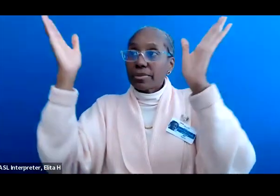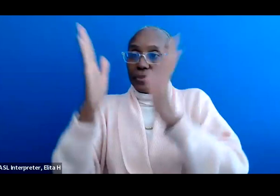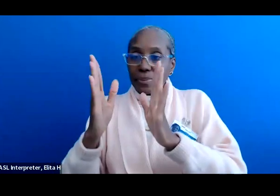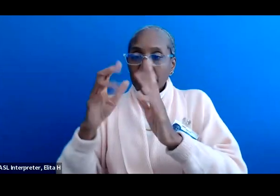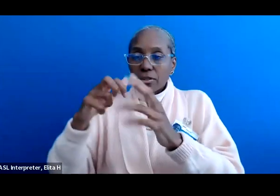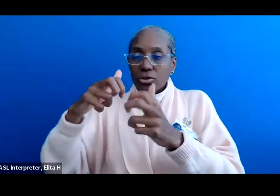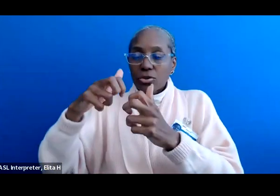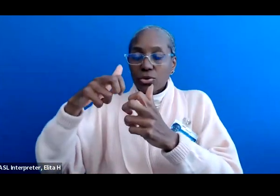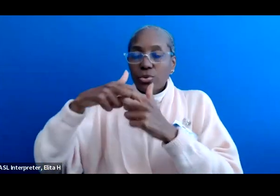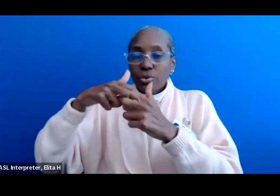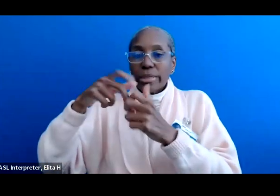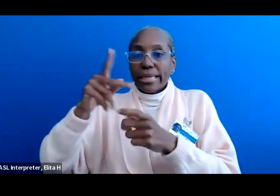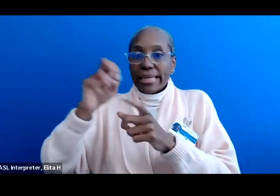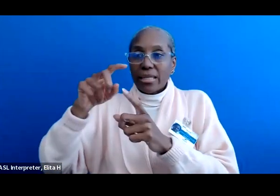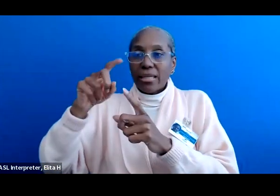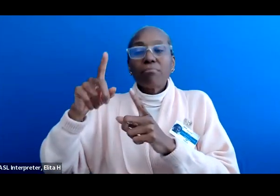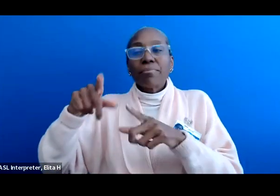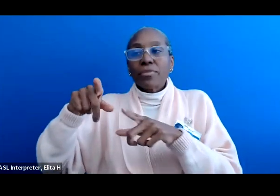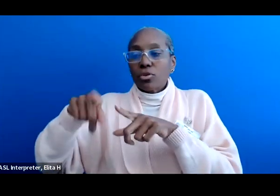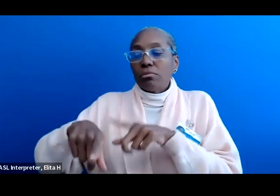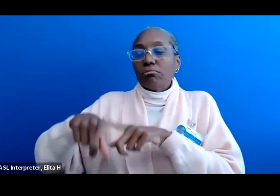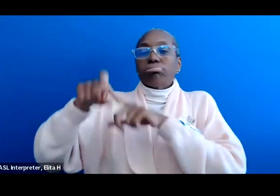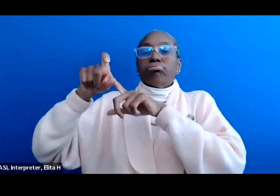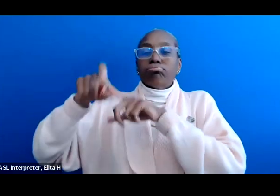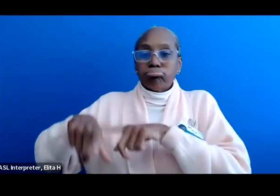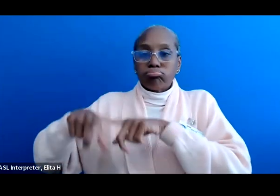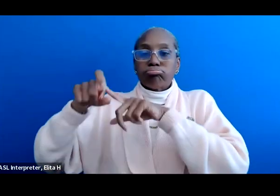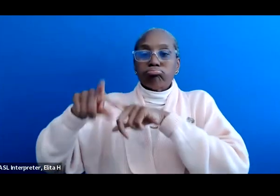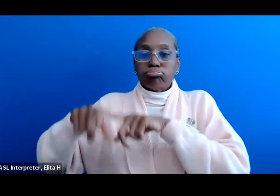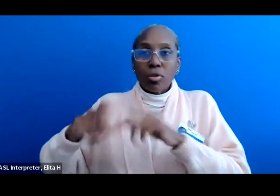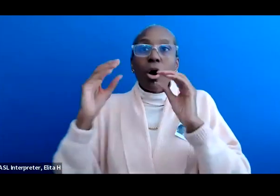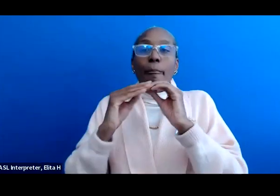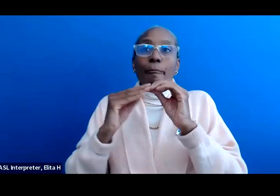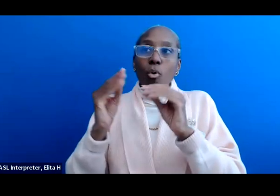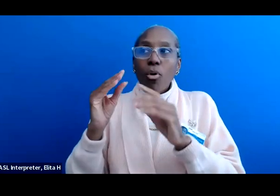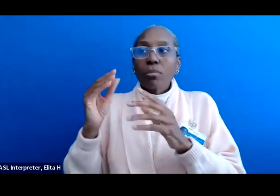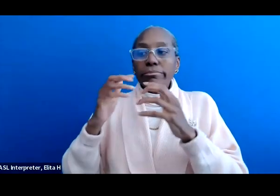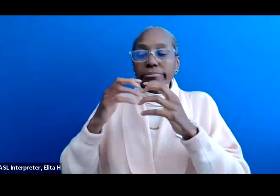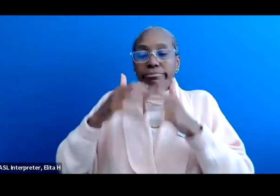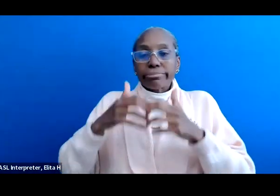When you're exercising that you're metabolizing more, which also helps